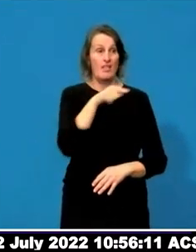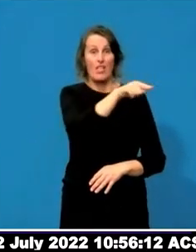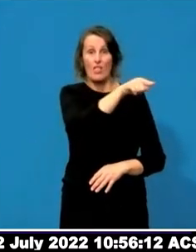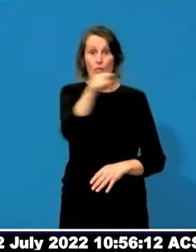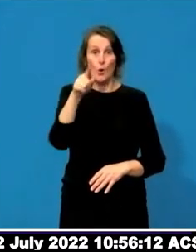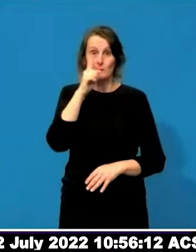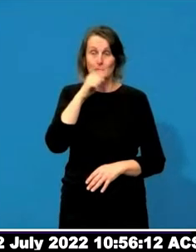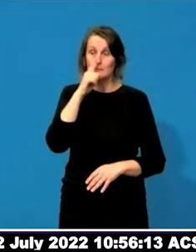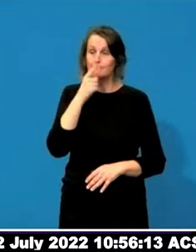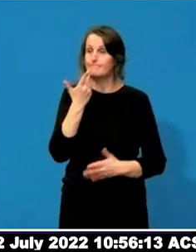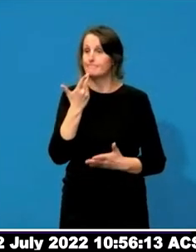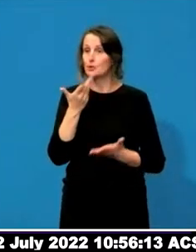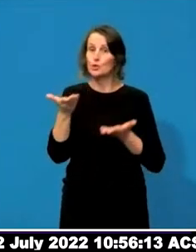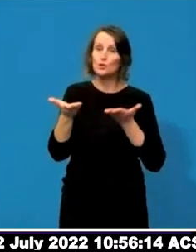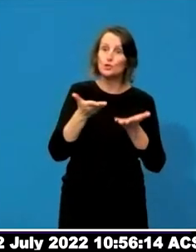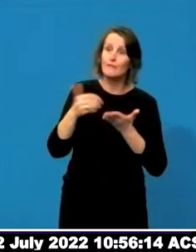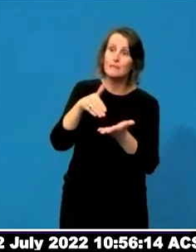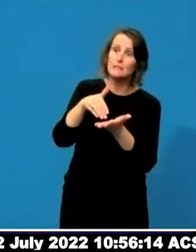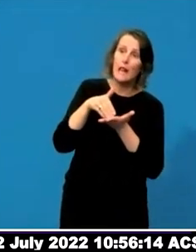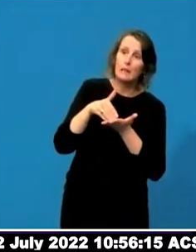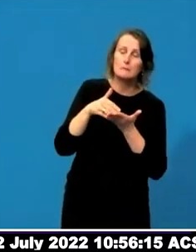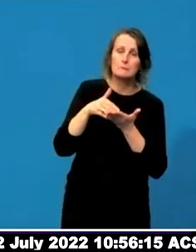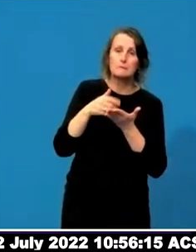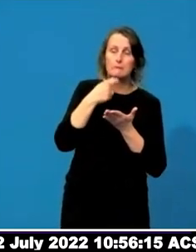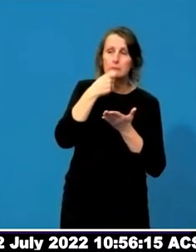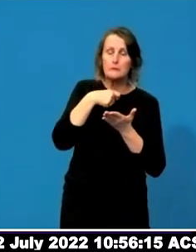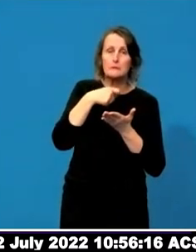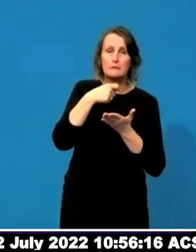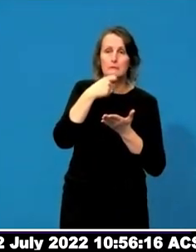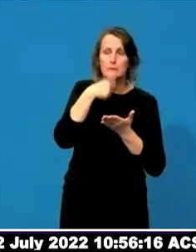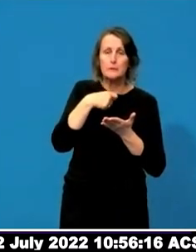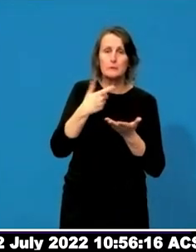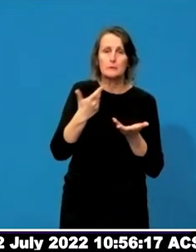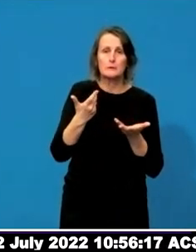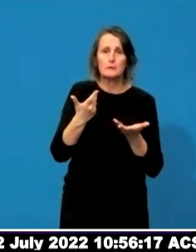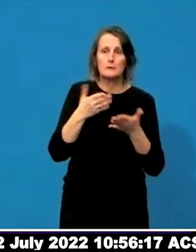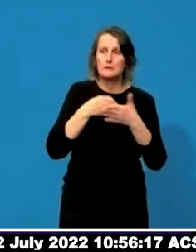of disability support services, what, in your experience, are the reasons